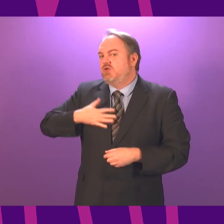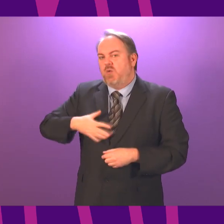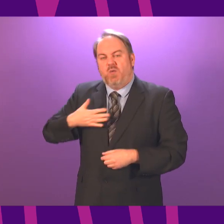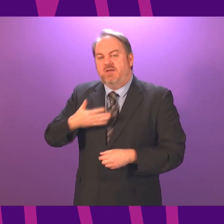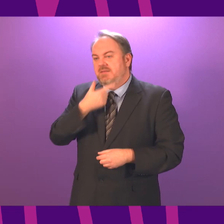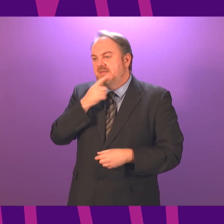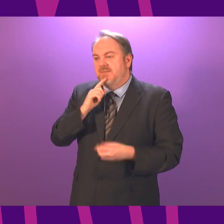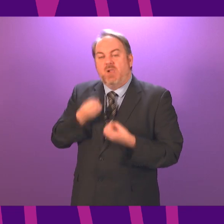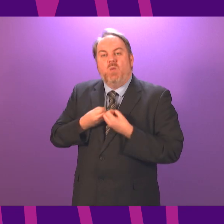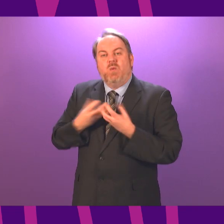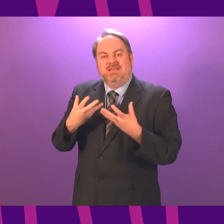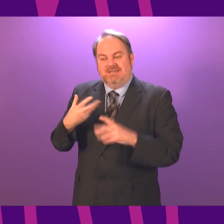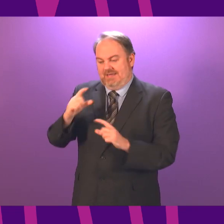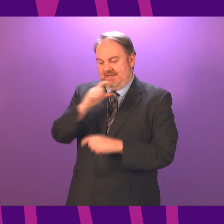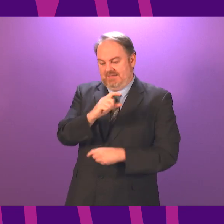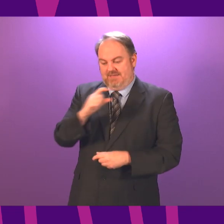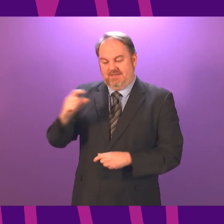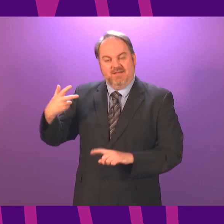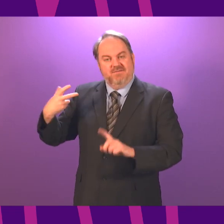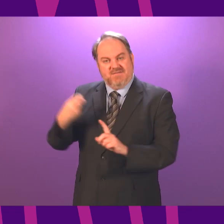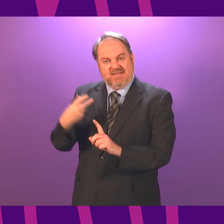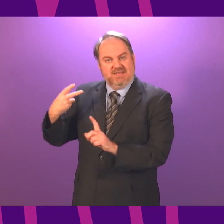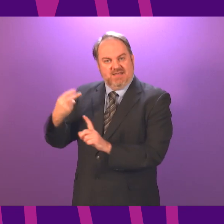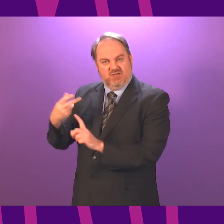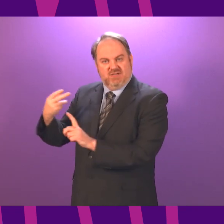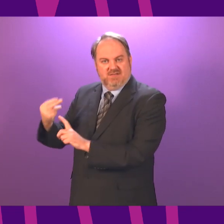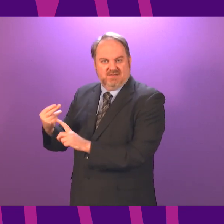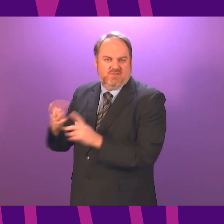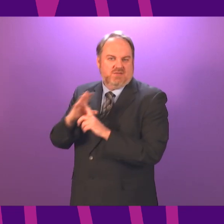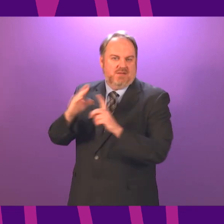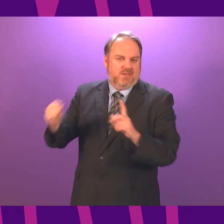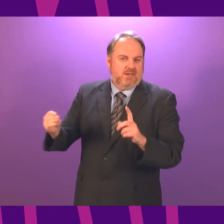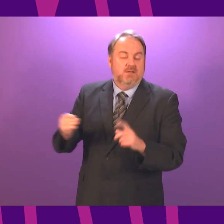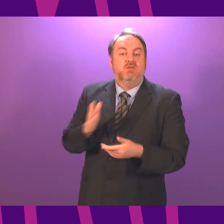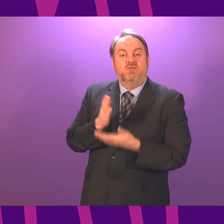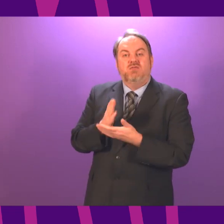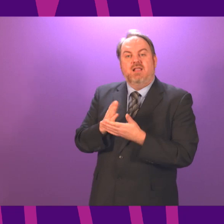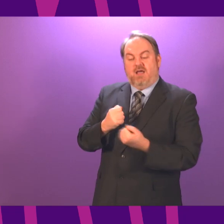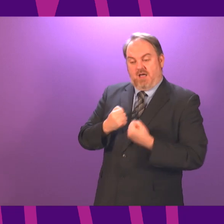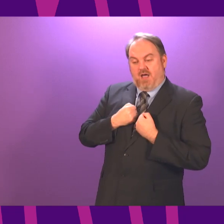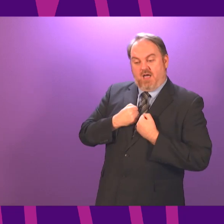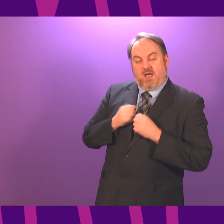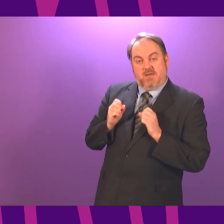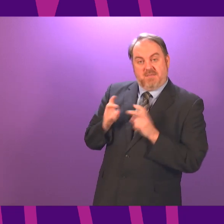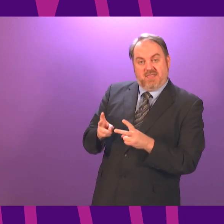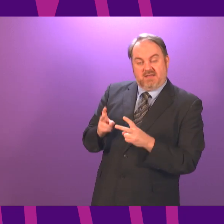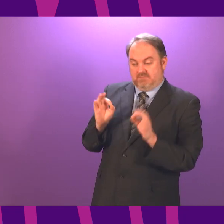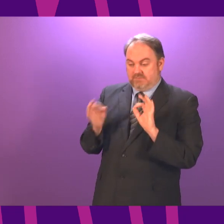and ensure that those who are vaccinating know exactly what is required of them. There is a tailored approach. People who do flu vaccination